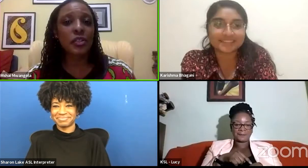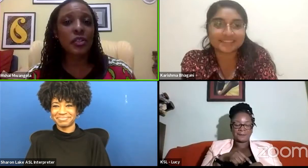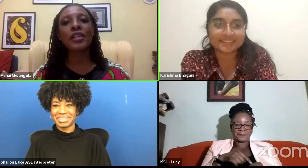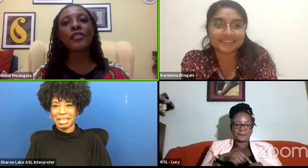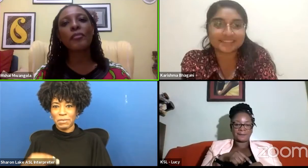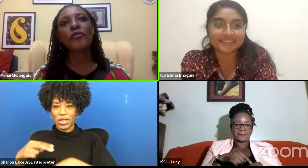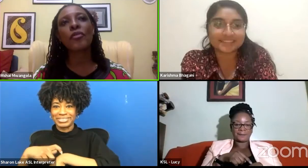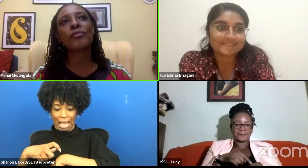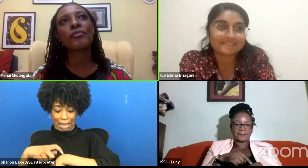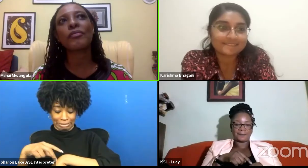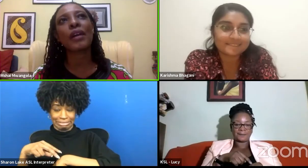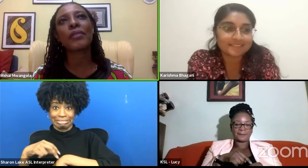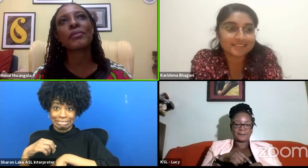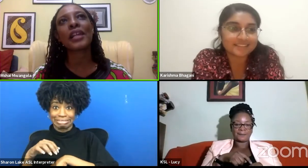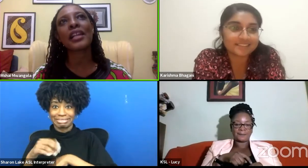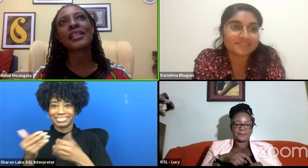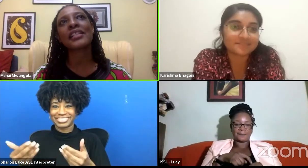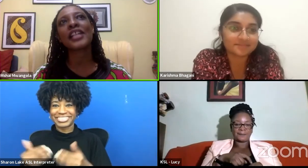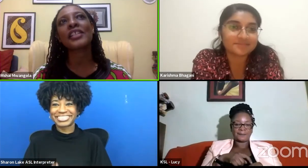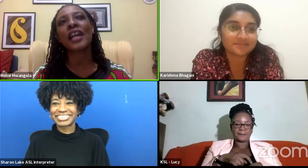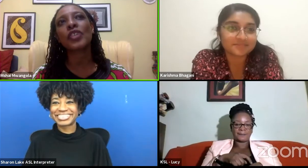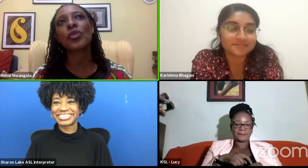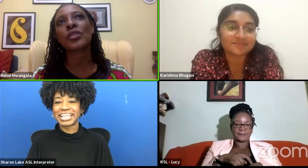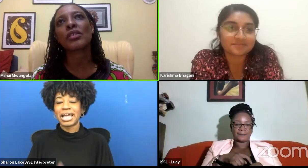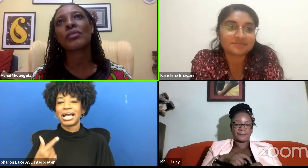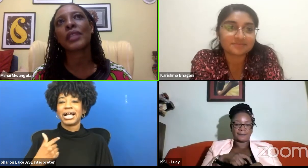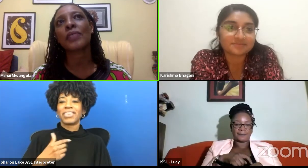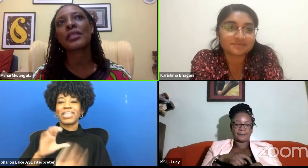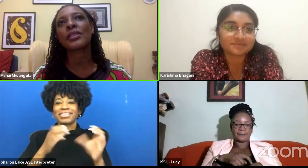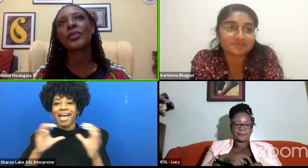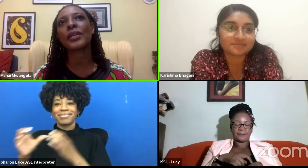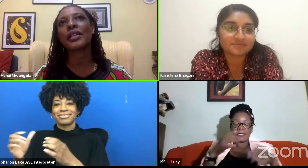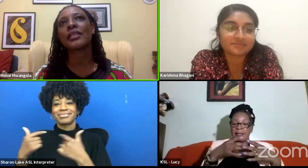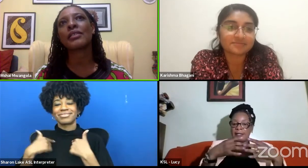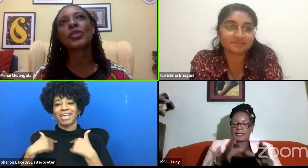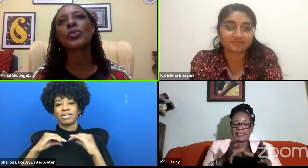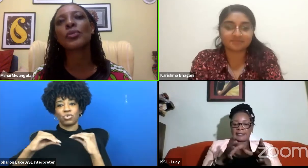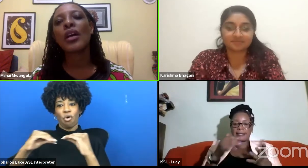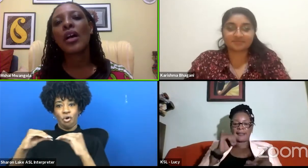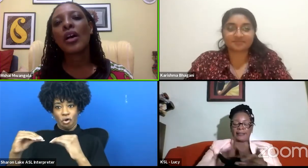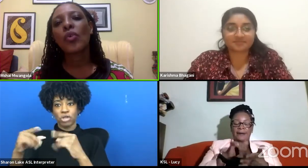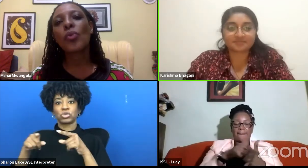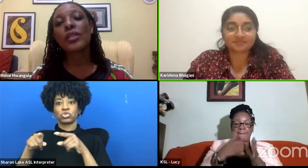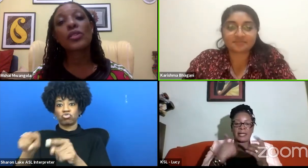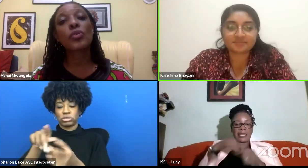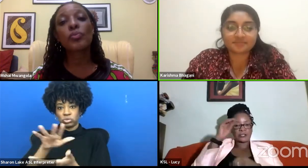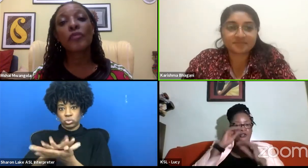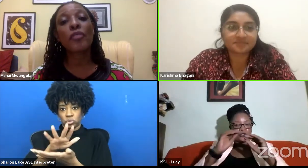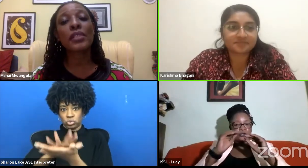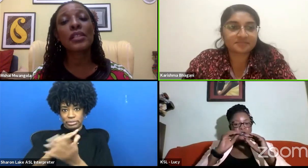I was just saying one of the classes I taught when I was in school was to performance,